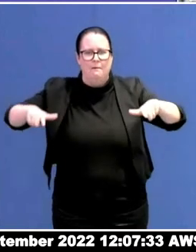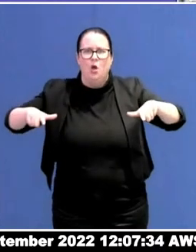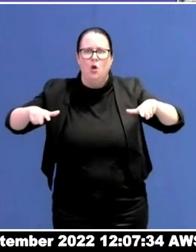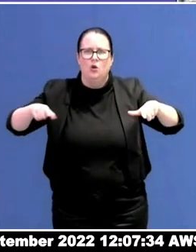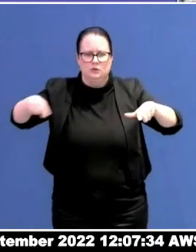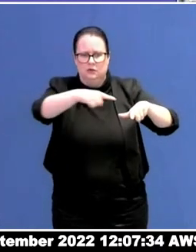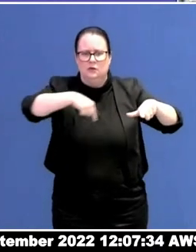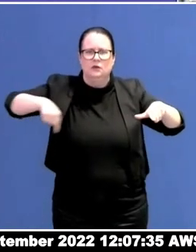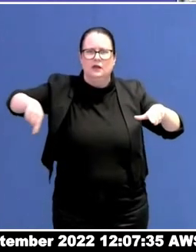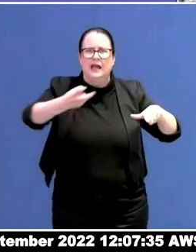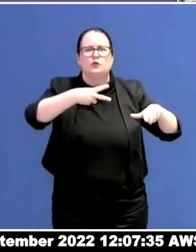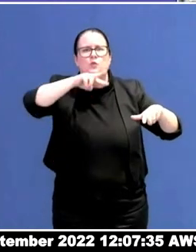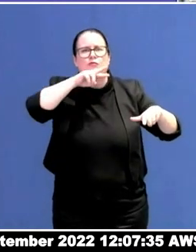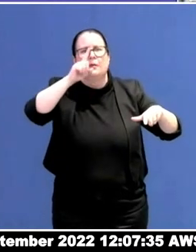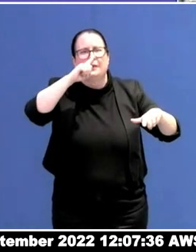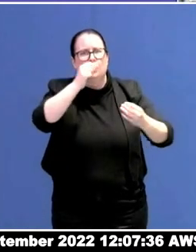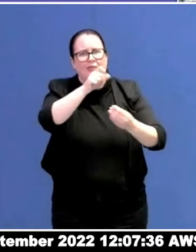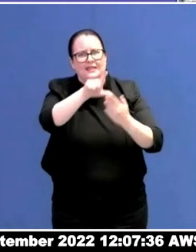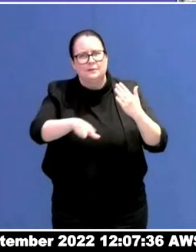prisoners with disabilities and mental health issues.